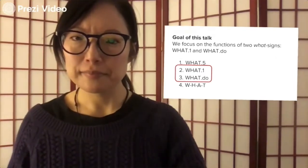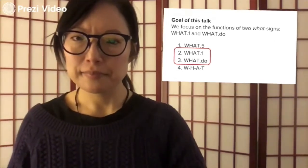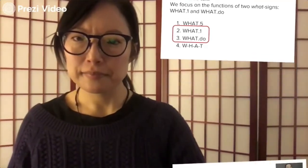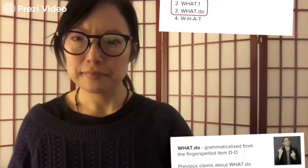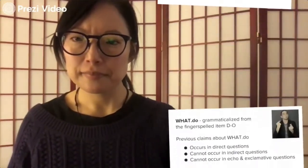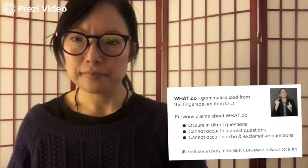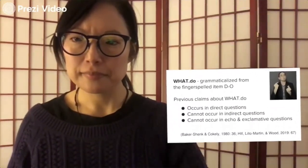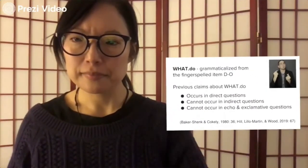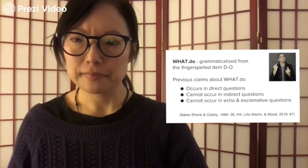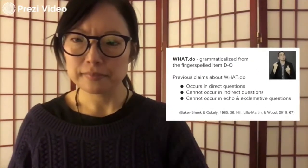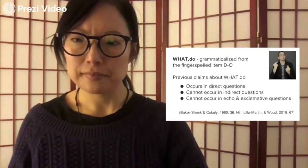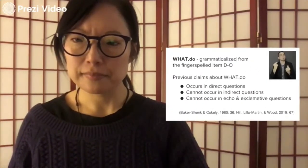and the WHAT.do